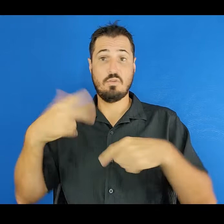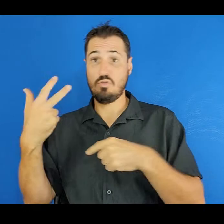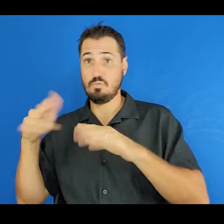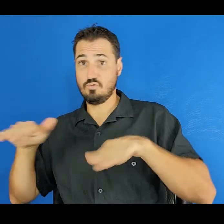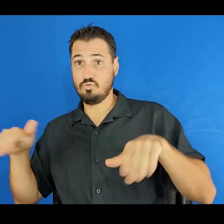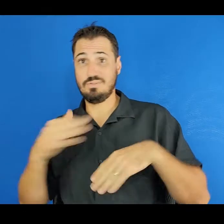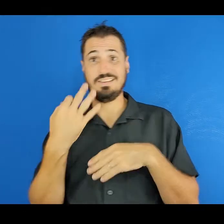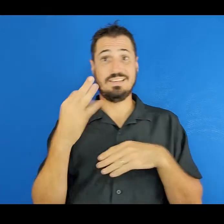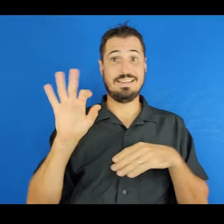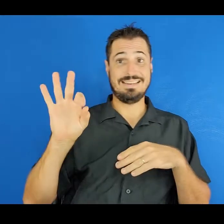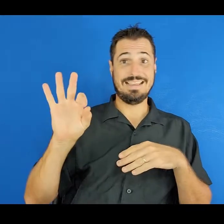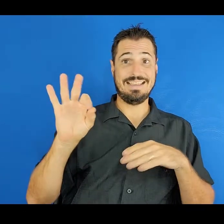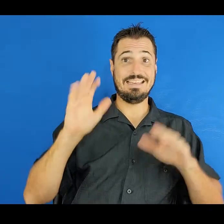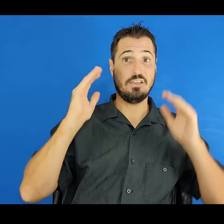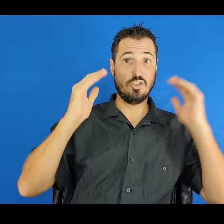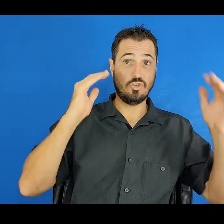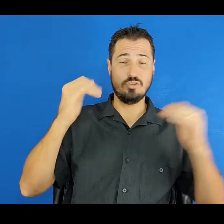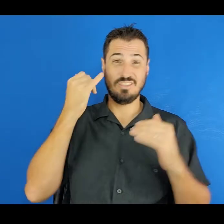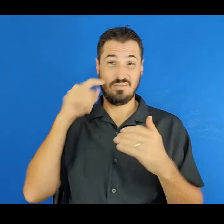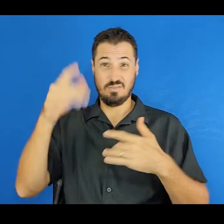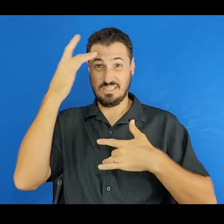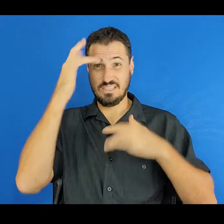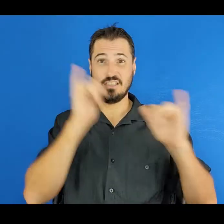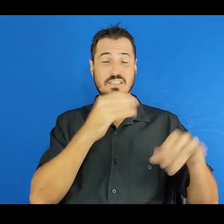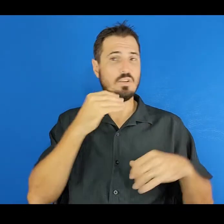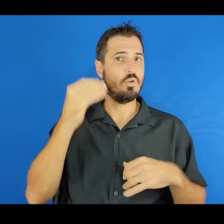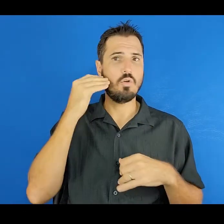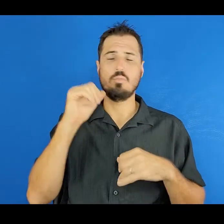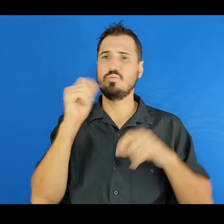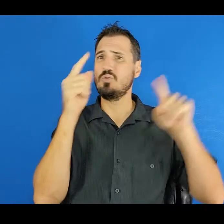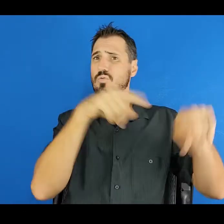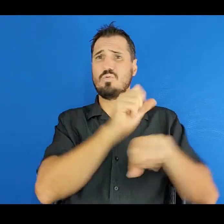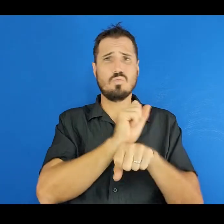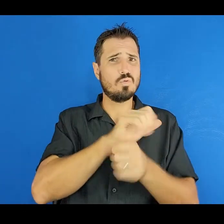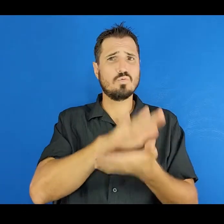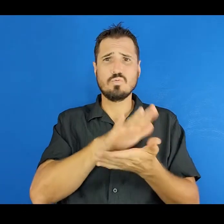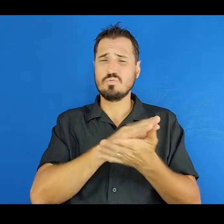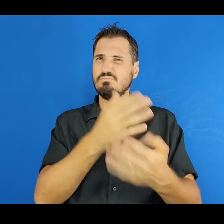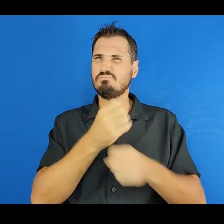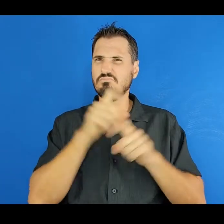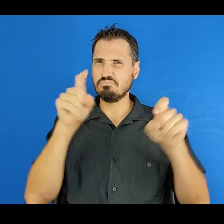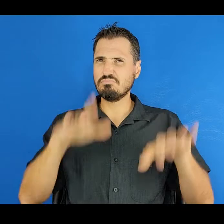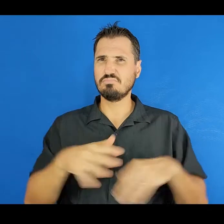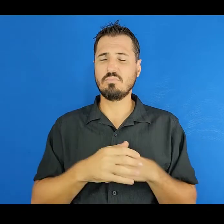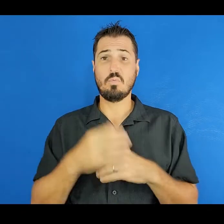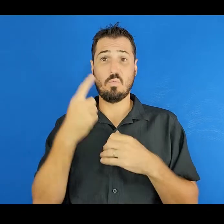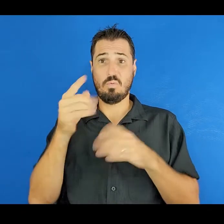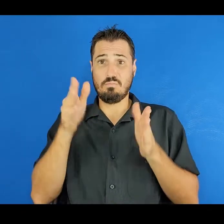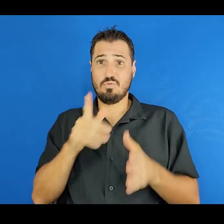If you’re sick, stay home - don’t go to work or school. Get tested. One infected person can start a cluster.